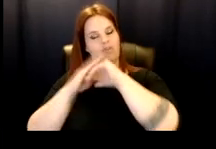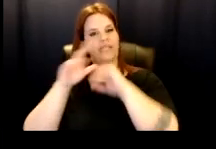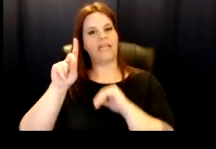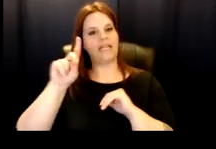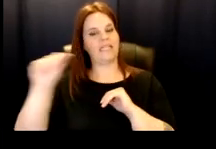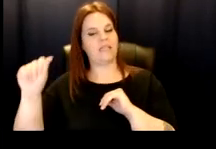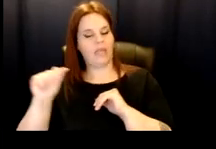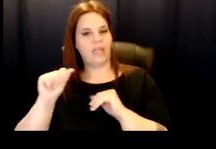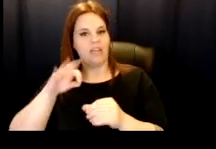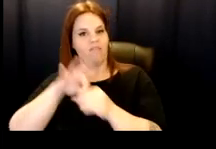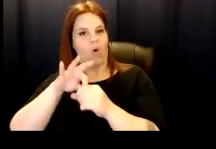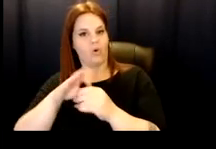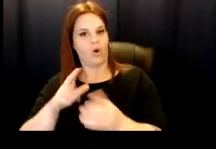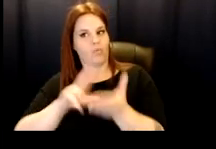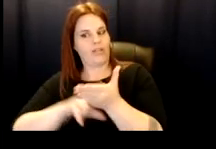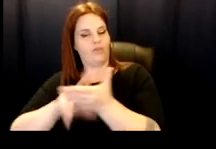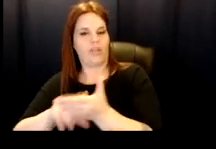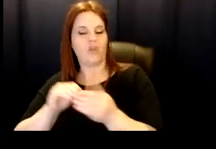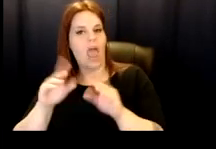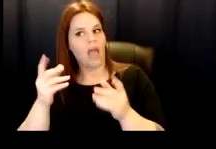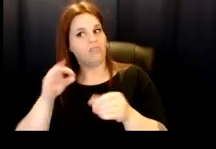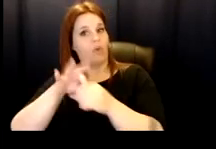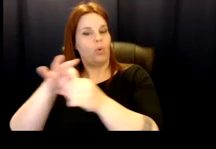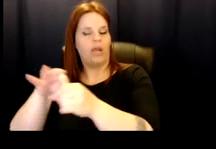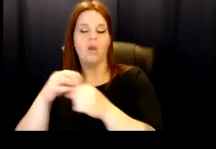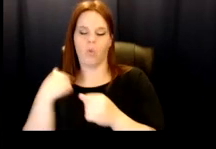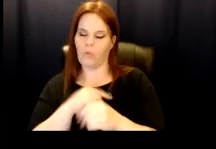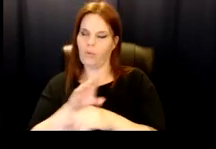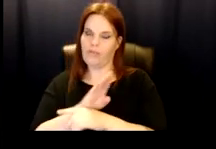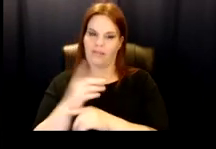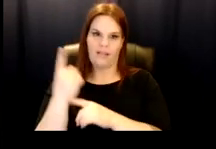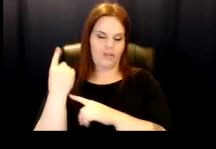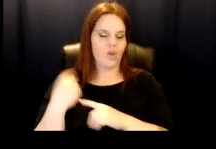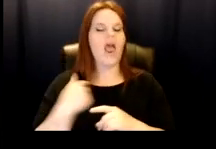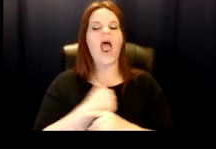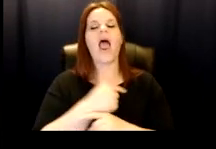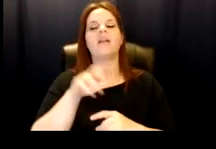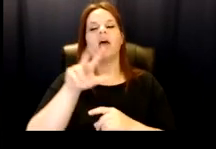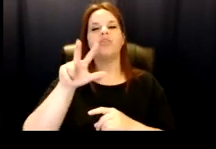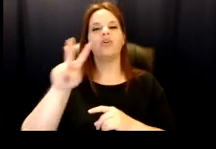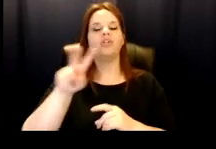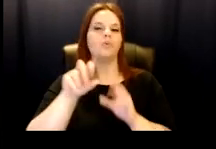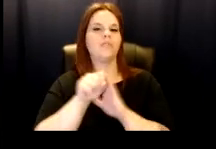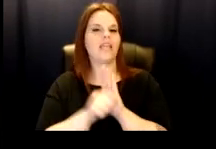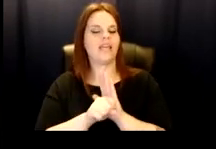last year. And through REV Up we support a network of 32 state disability voter coalitions.